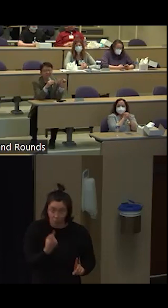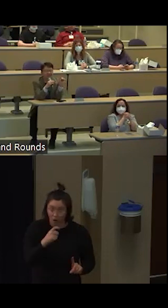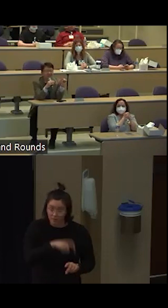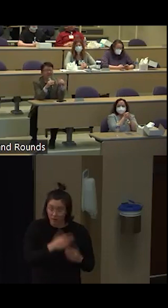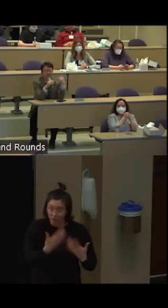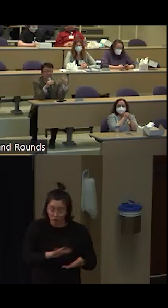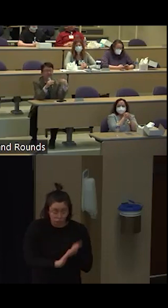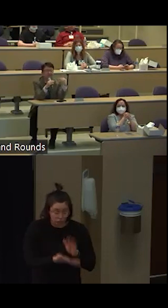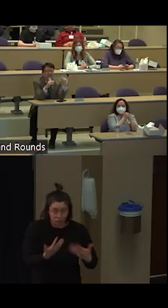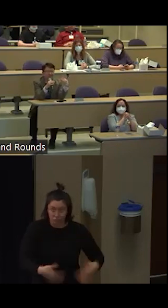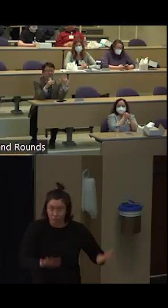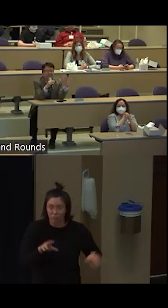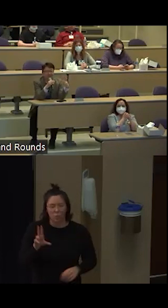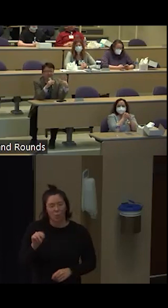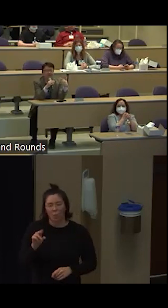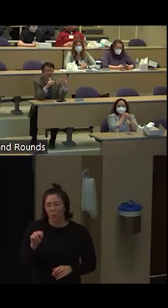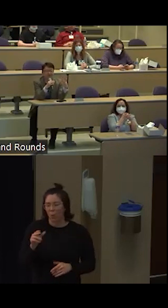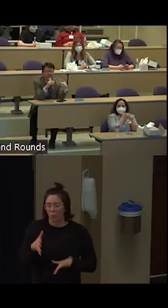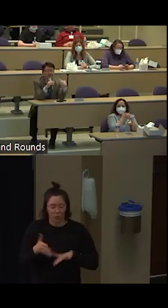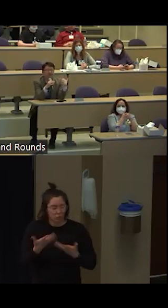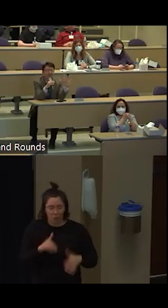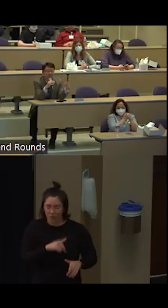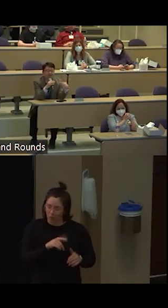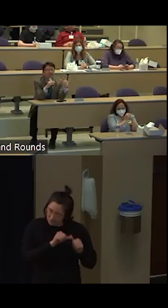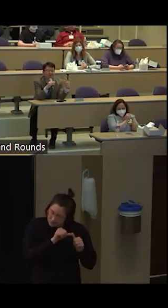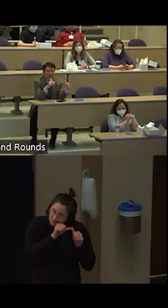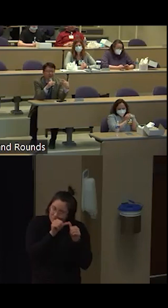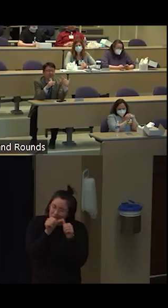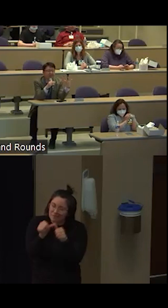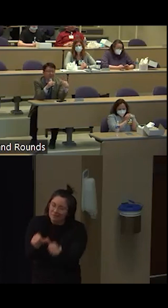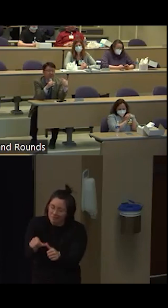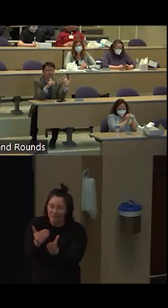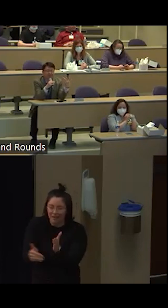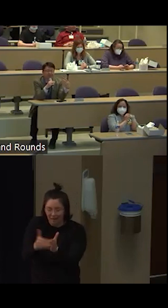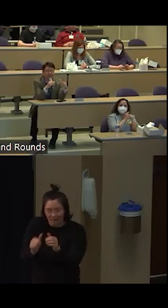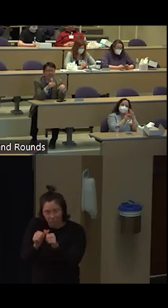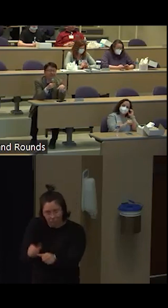and that's that's what we really want to avoid and do it recurrently and do it repeatedly so